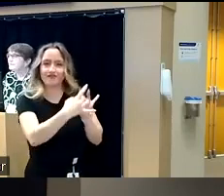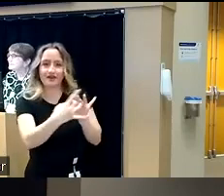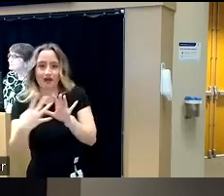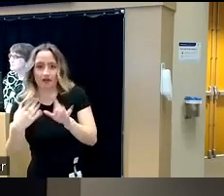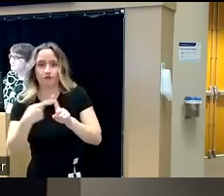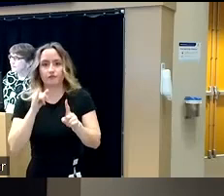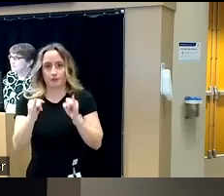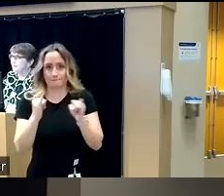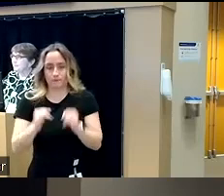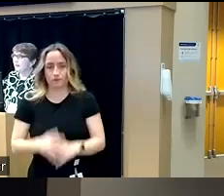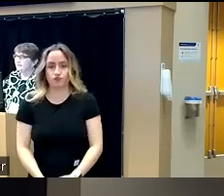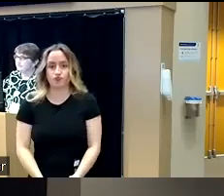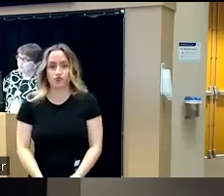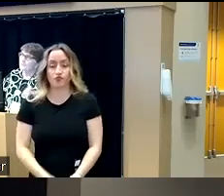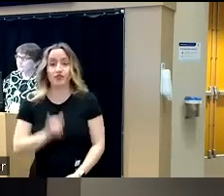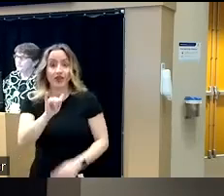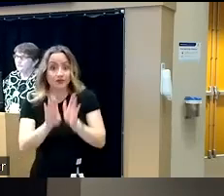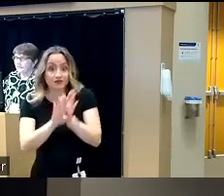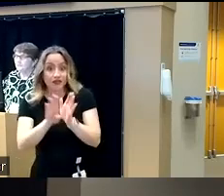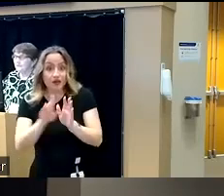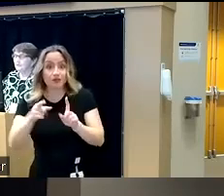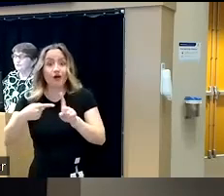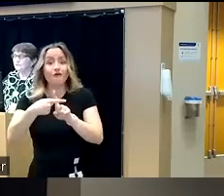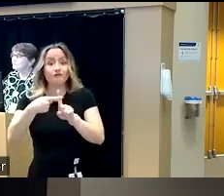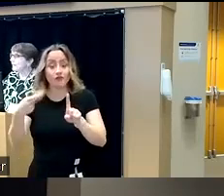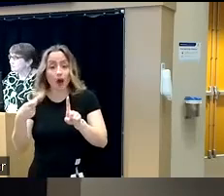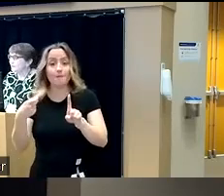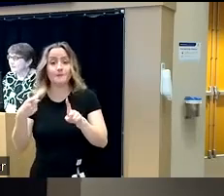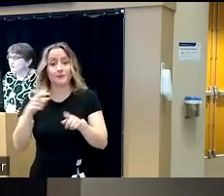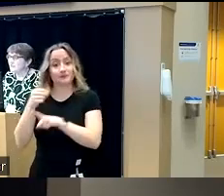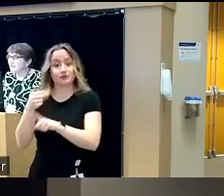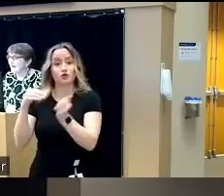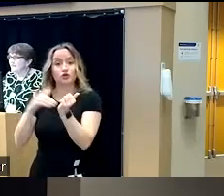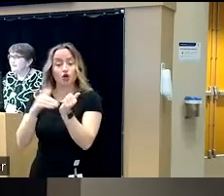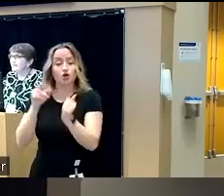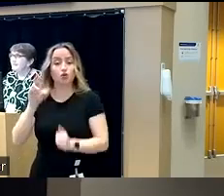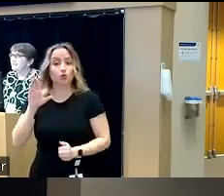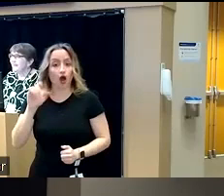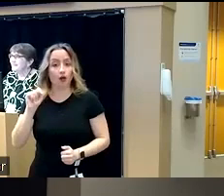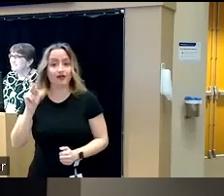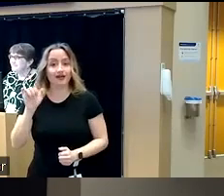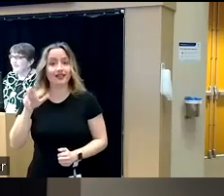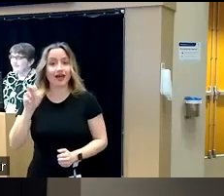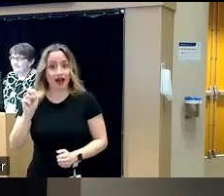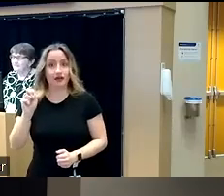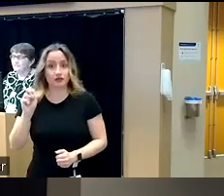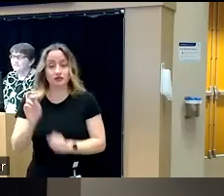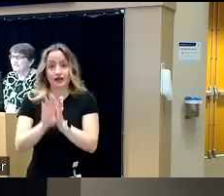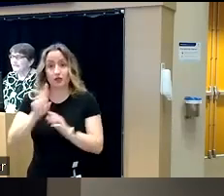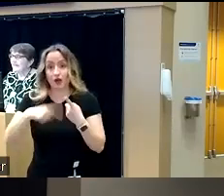or not this was developed by my predecessor as medical director Dr Robert Klein in the 1980s